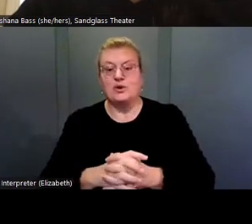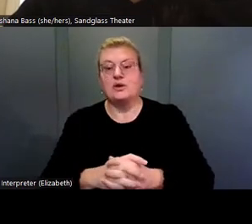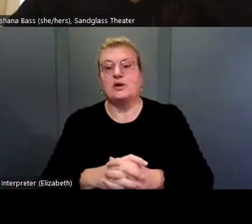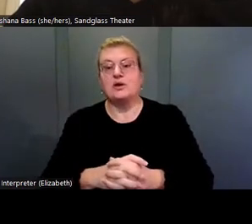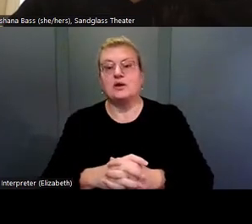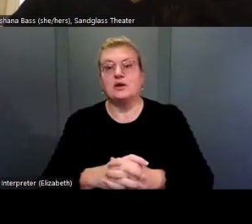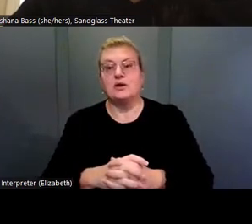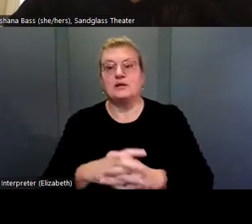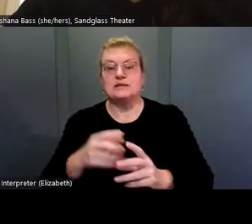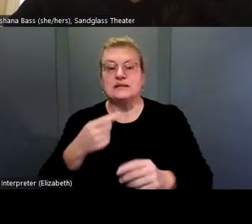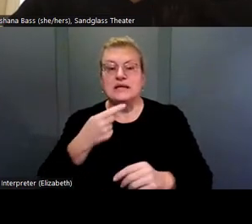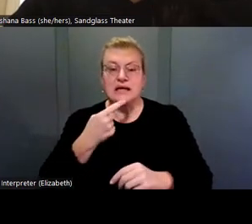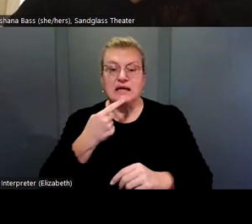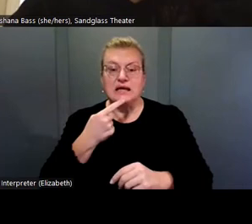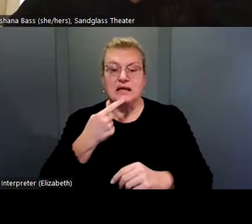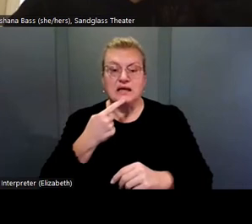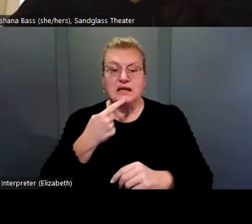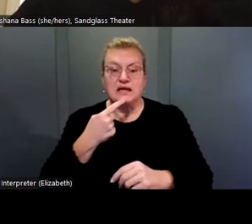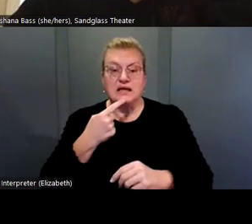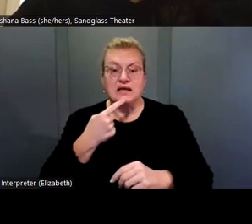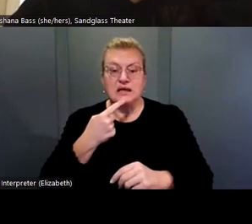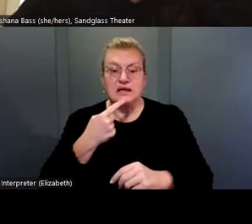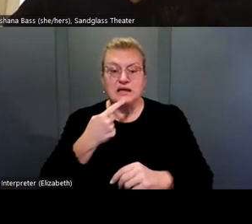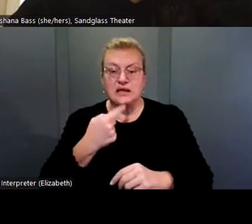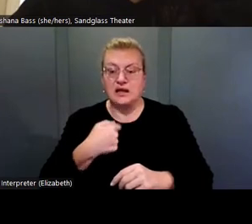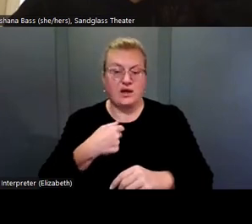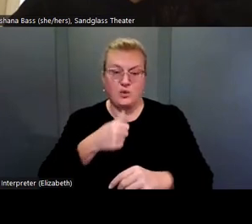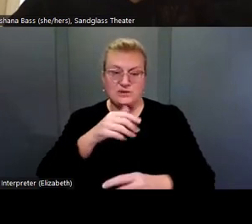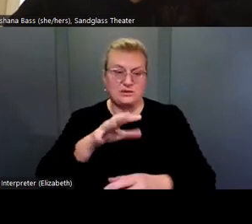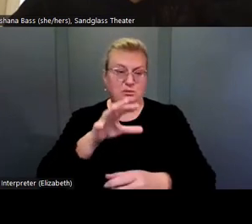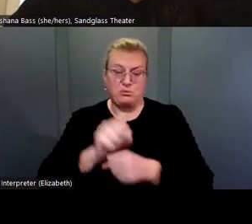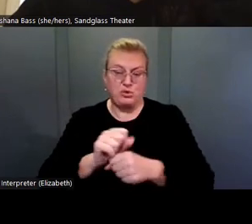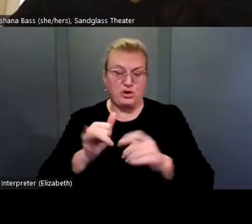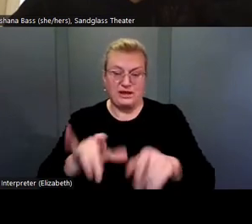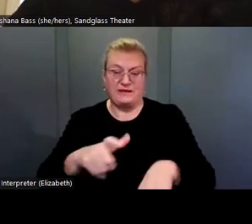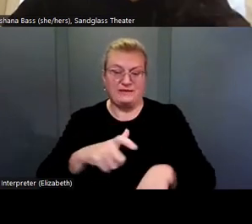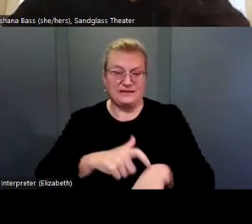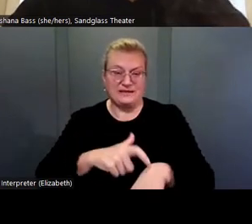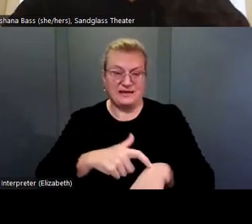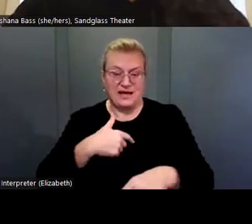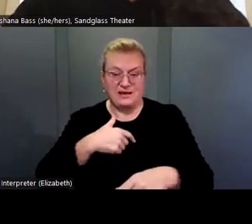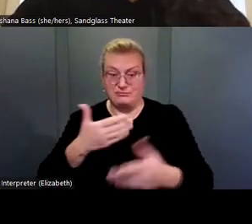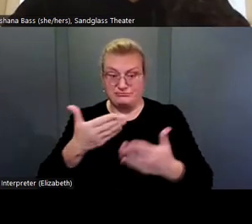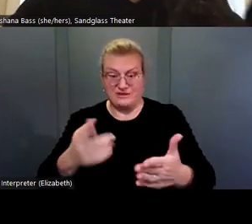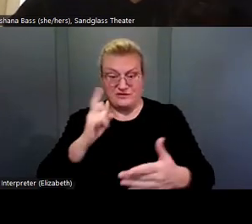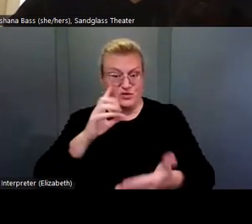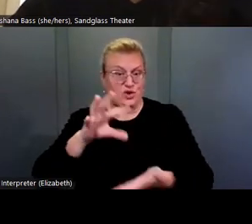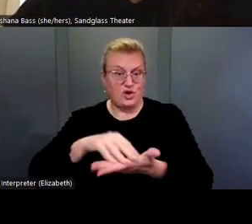who said... And I was not booking at the time, I was there to learn. And so I walked,